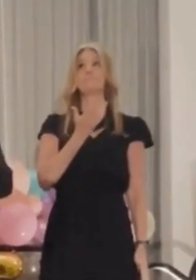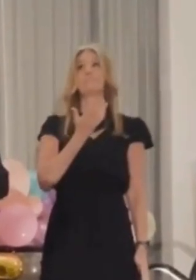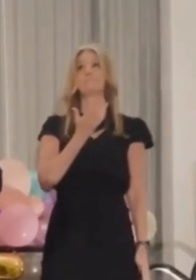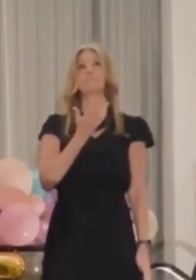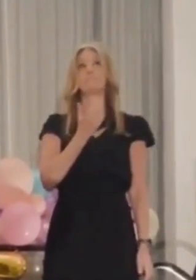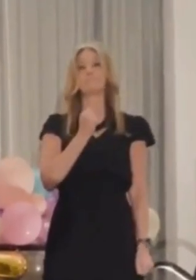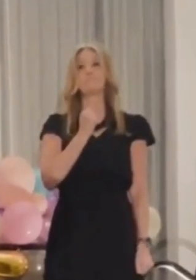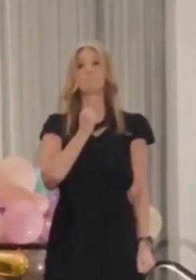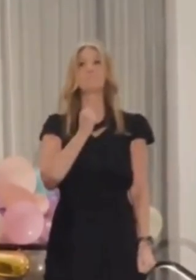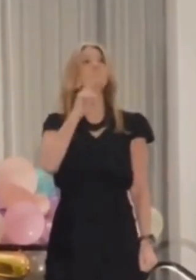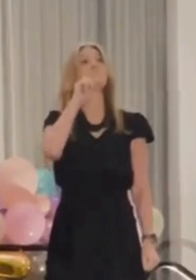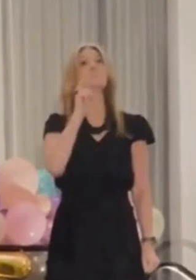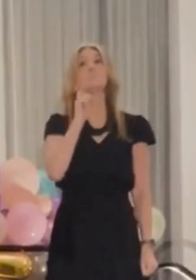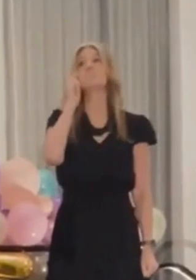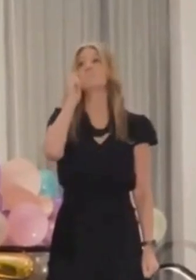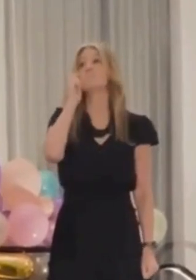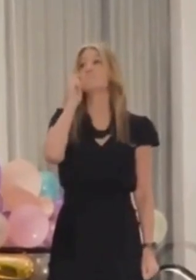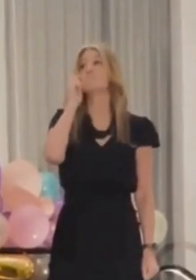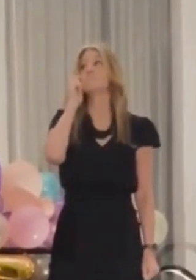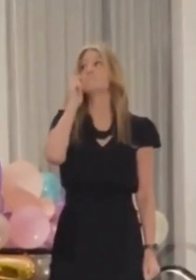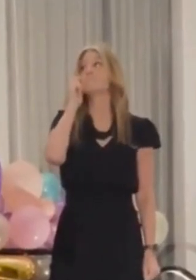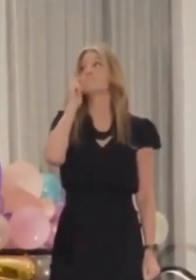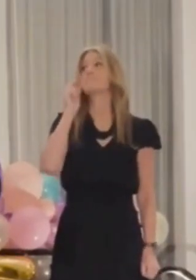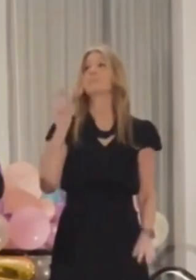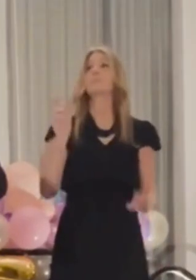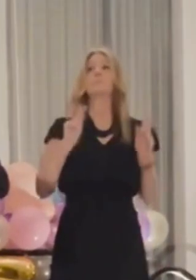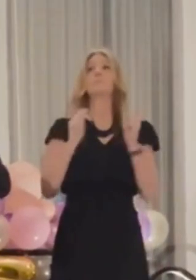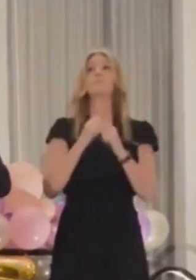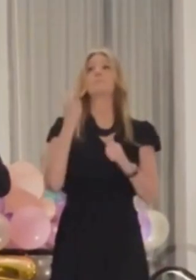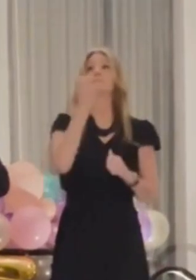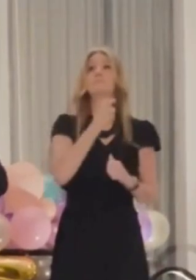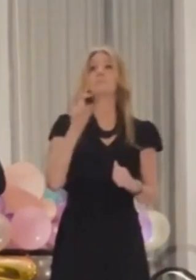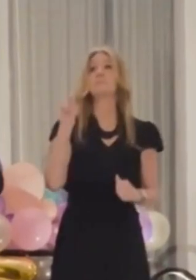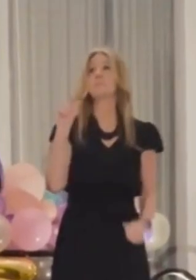or DeafBlind or people with speech disabilities